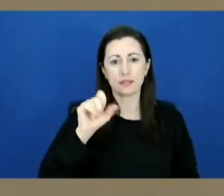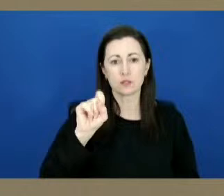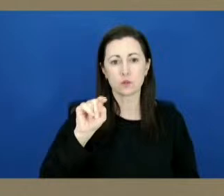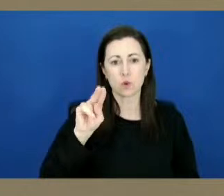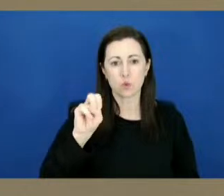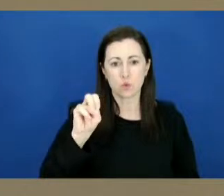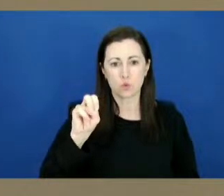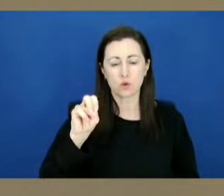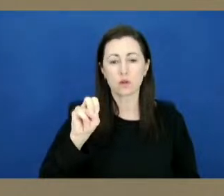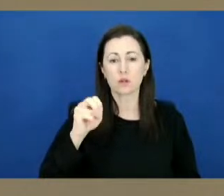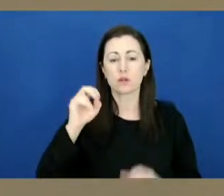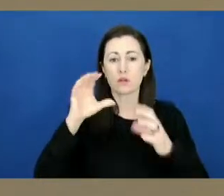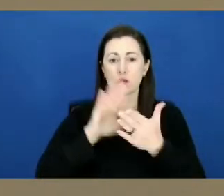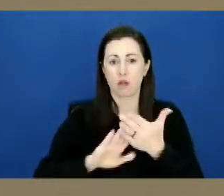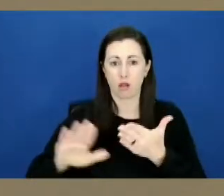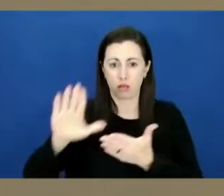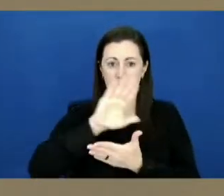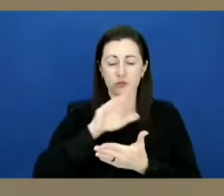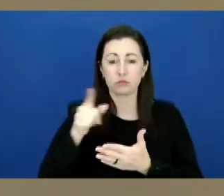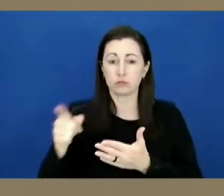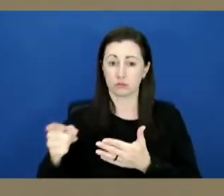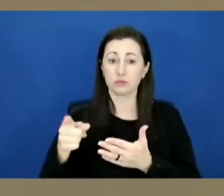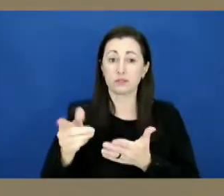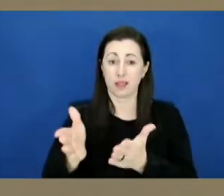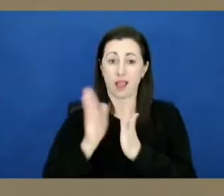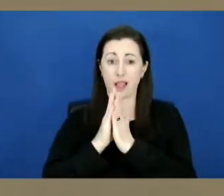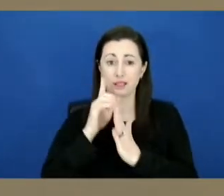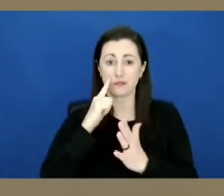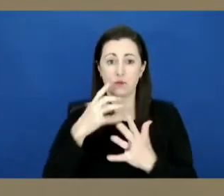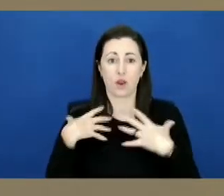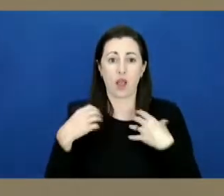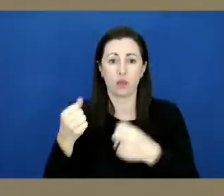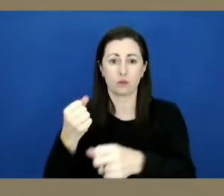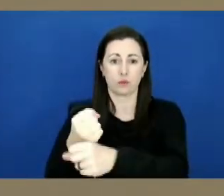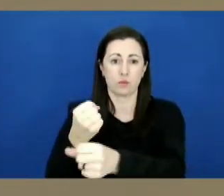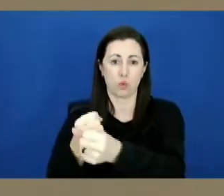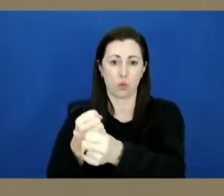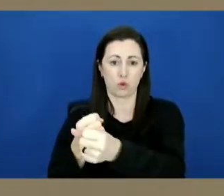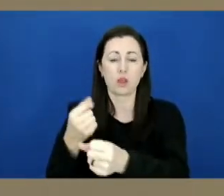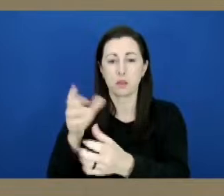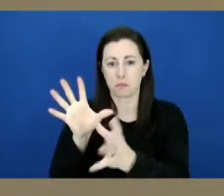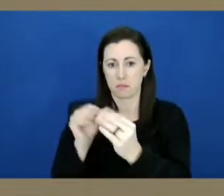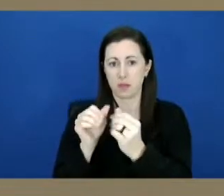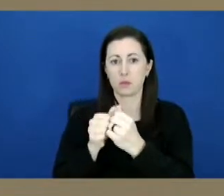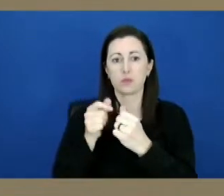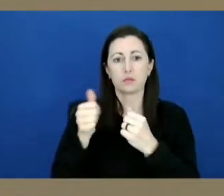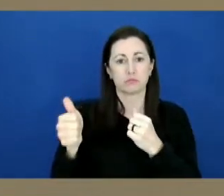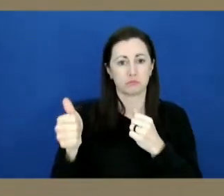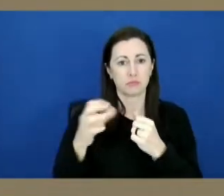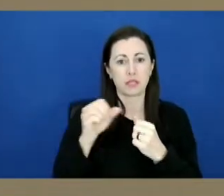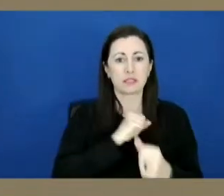THAT PRESIDENT OF LIVING STONE